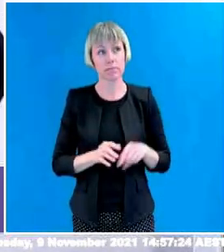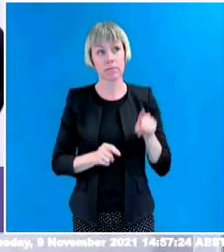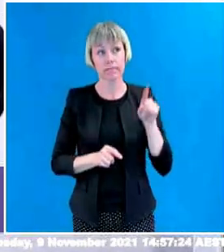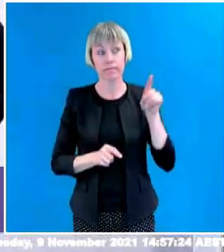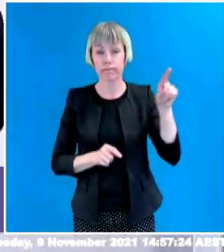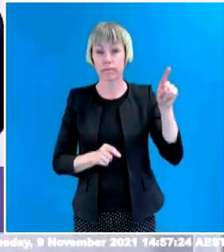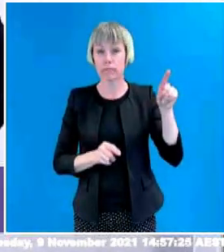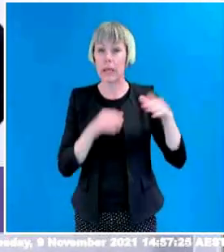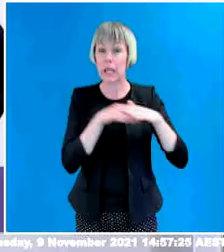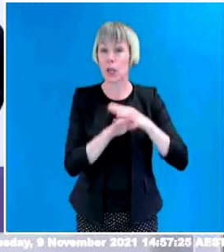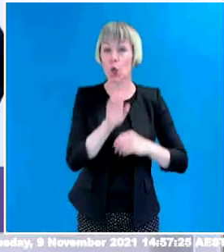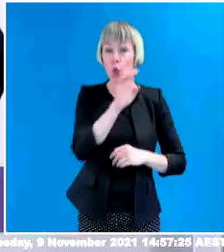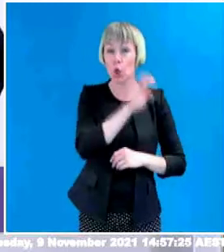decision-making.